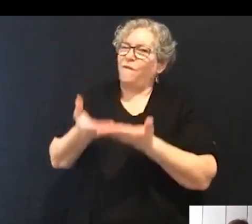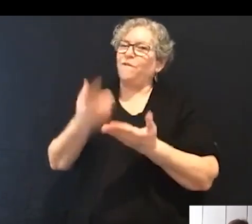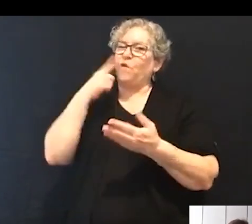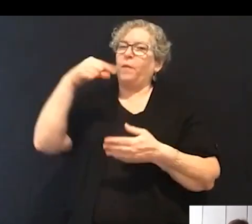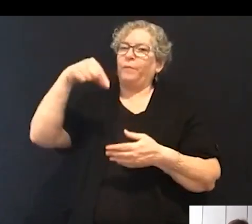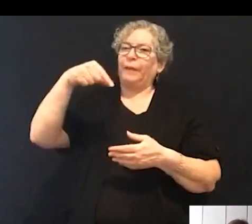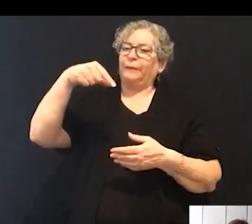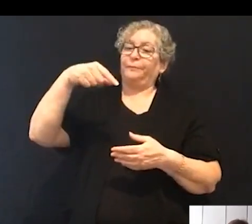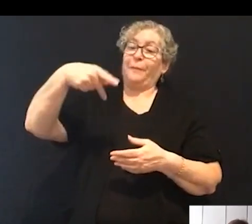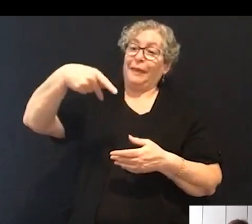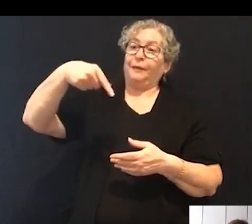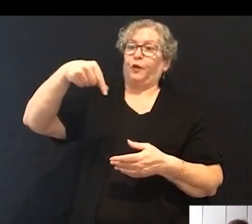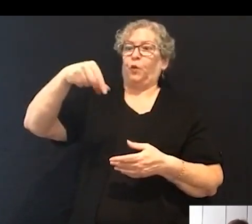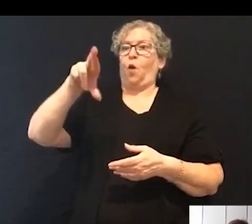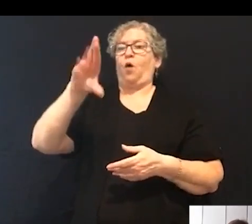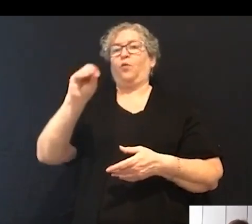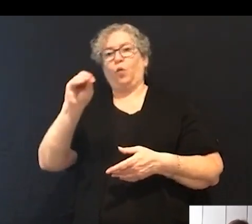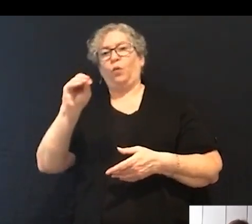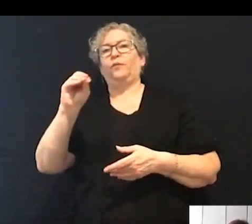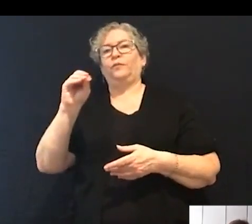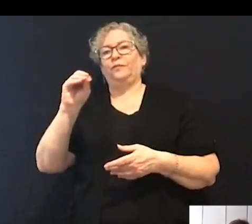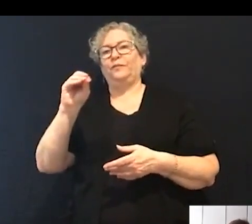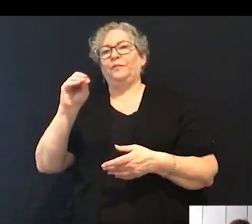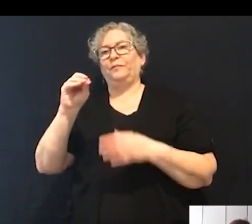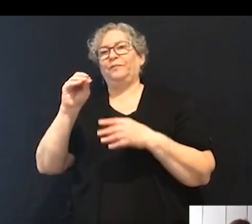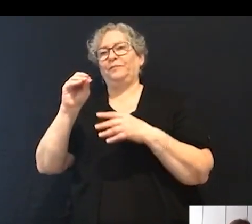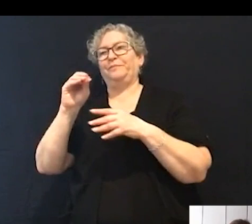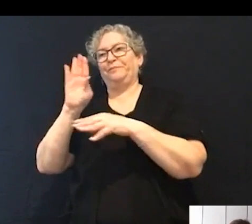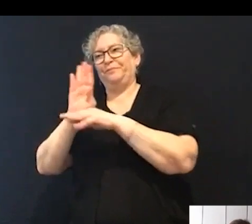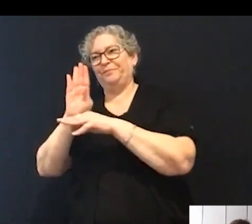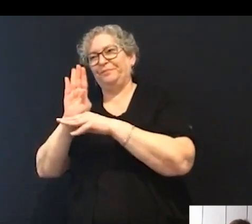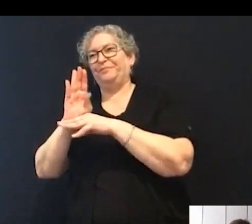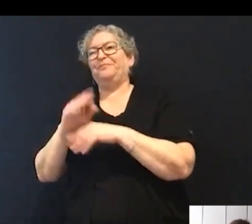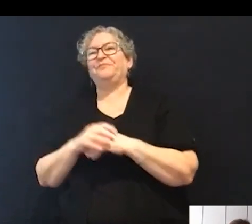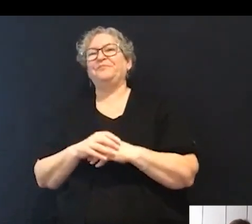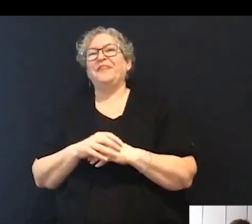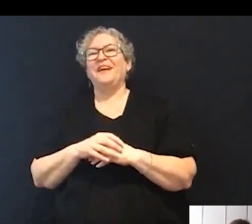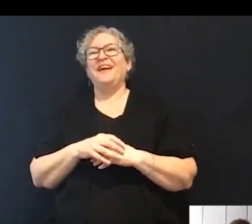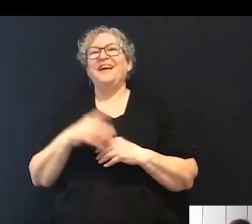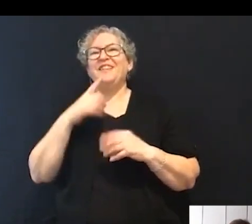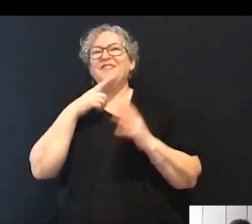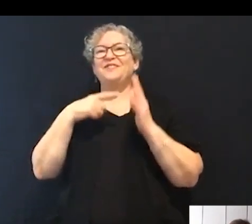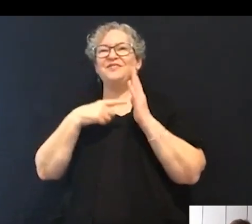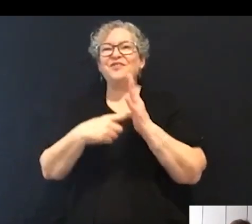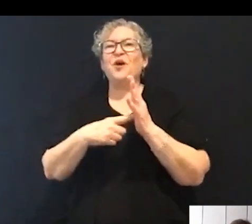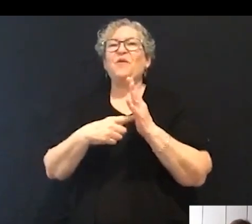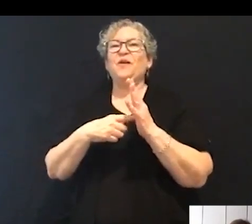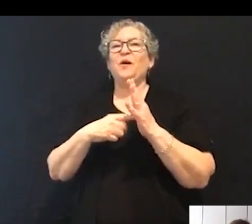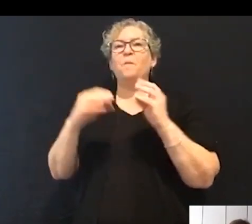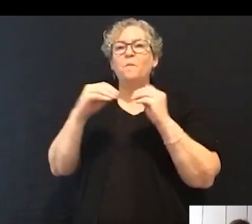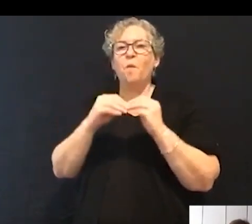platform technology. The earlier responder data also provides guidance on further adaptation.